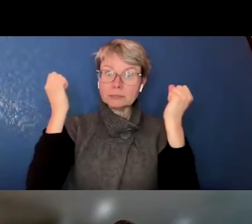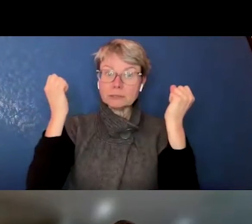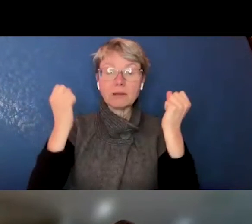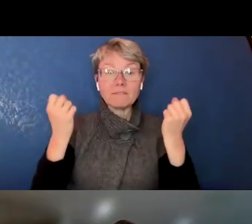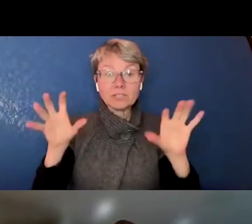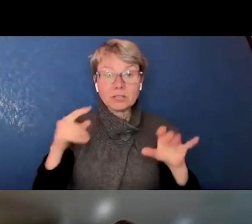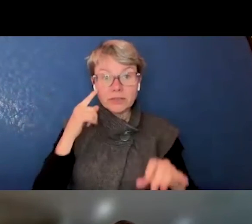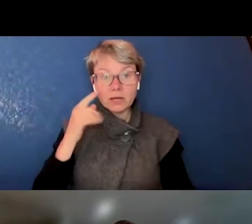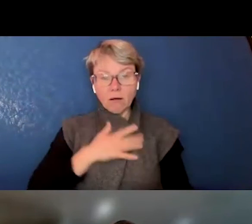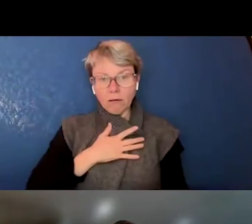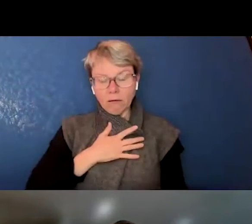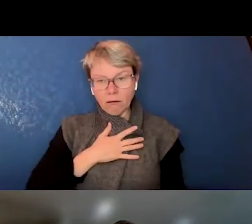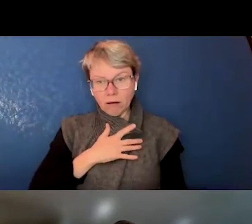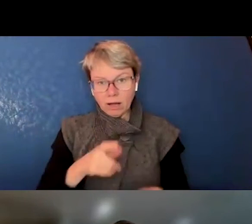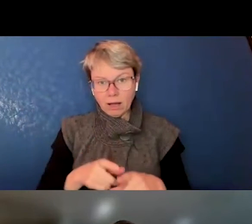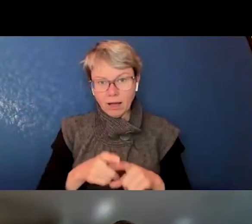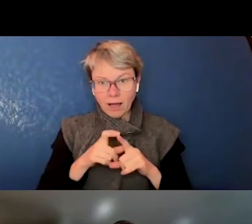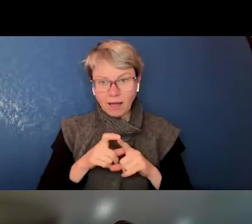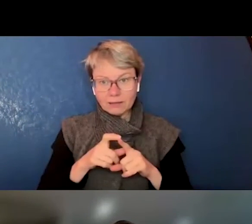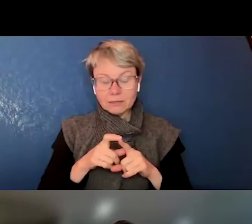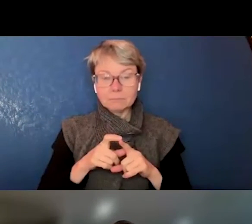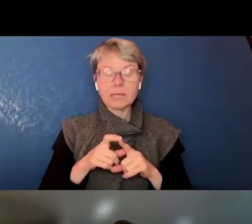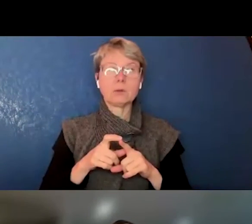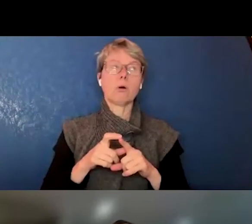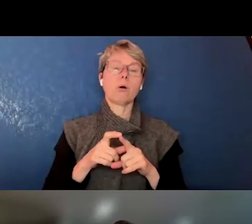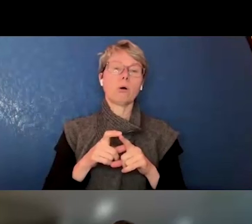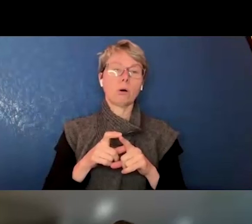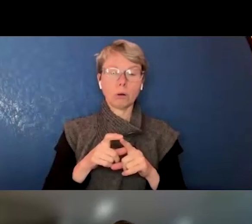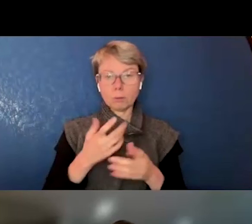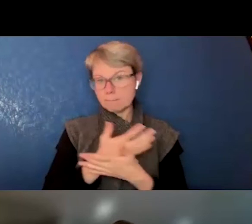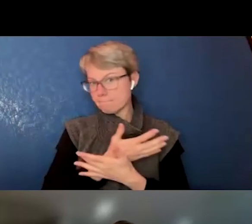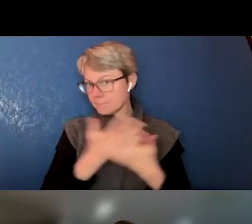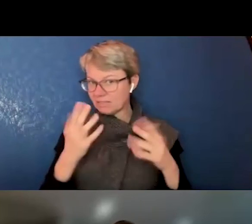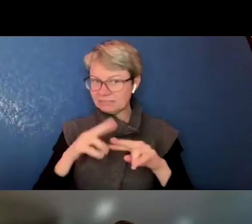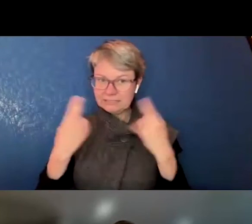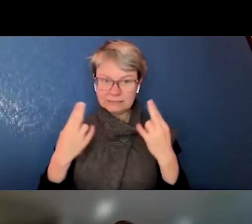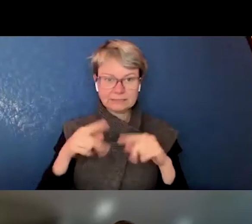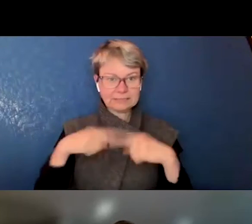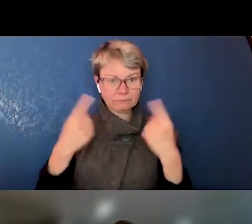that was hard but that has made an absolutely enormous difference in the life of a young